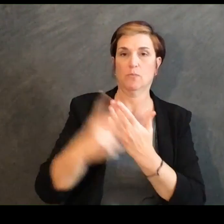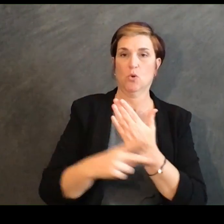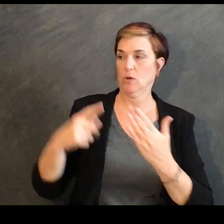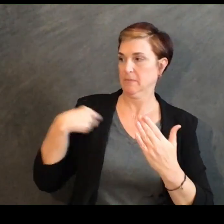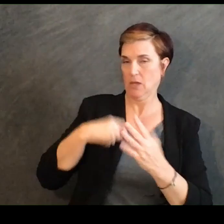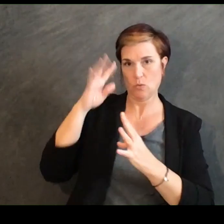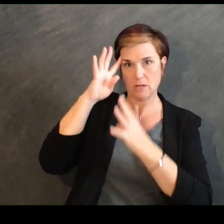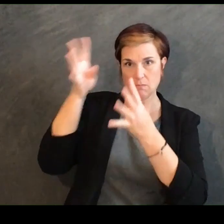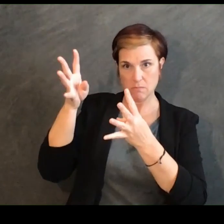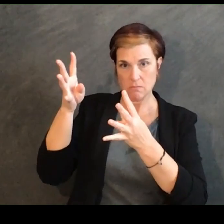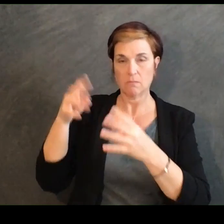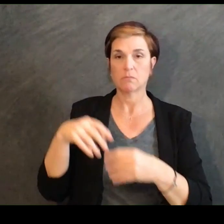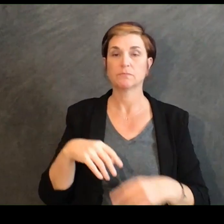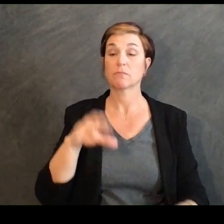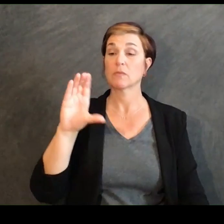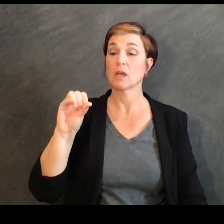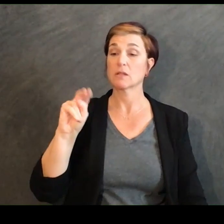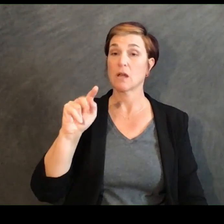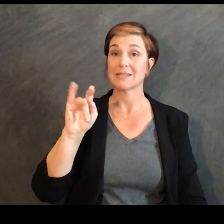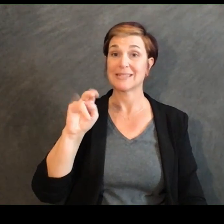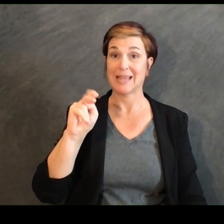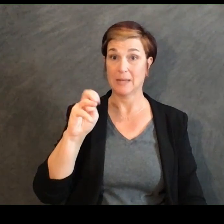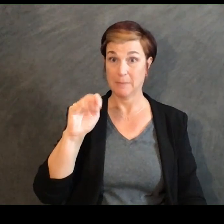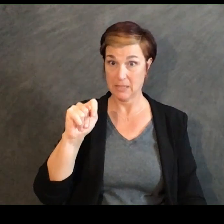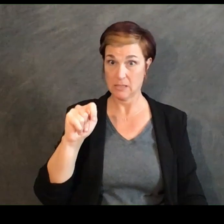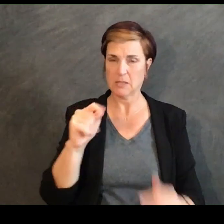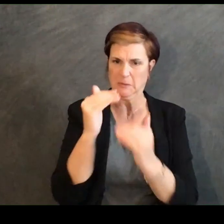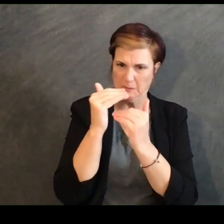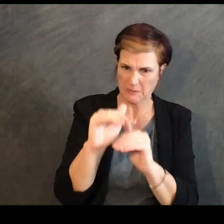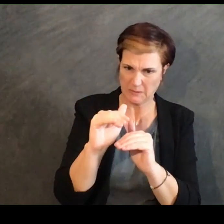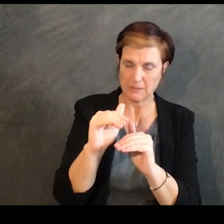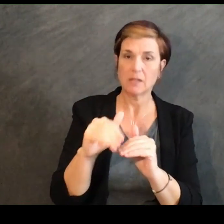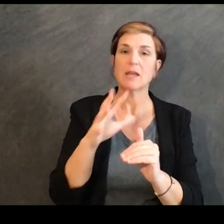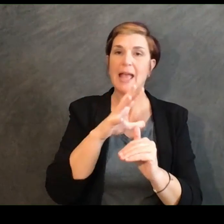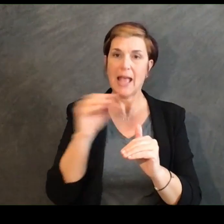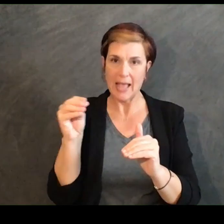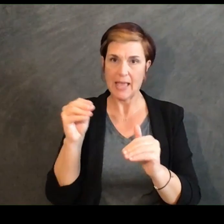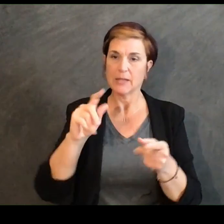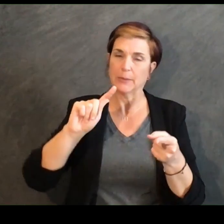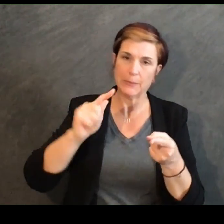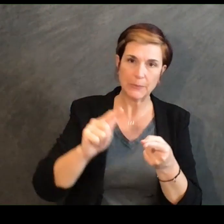the mitigation so that as I've said many times that curve that I refer to that